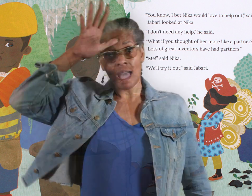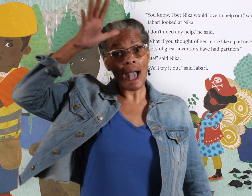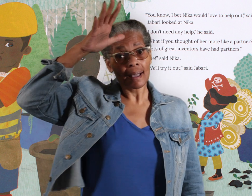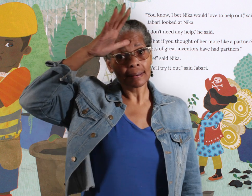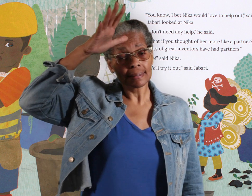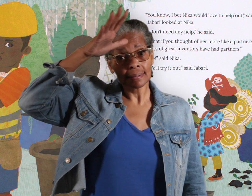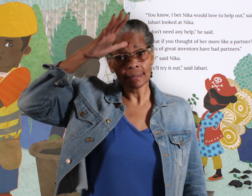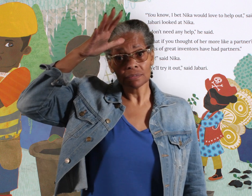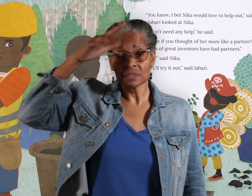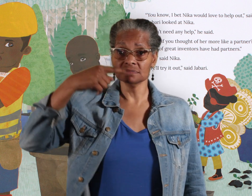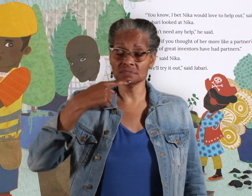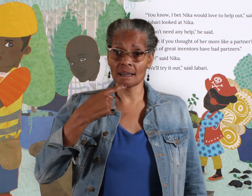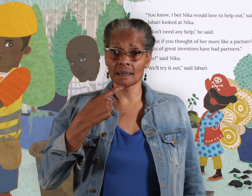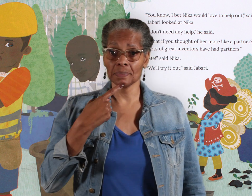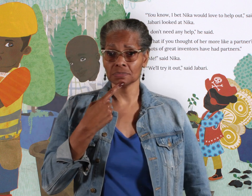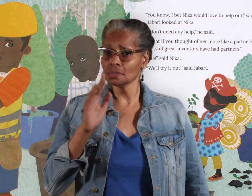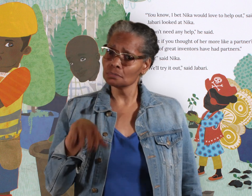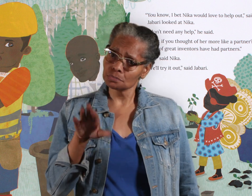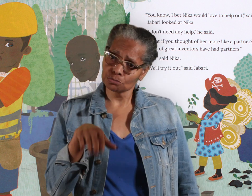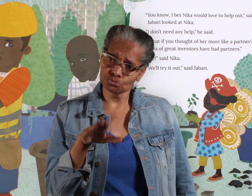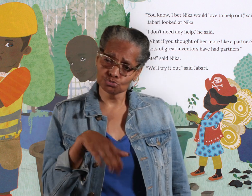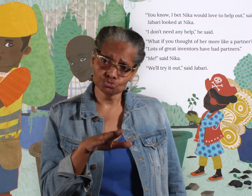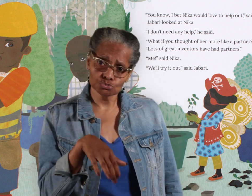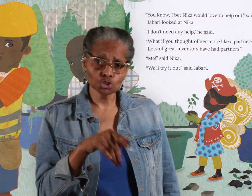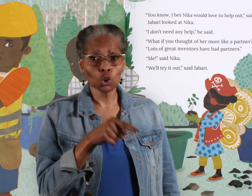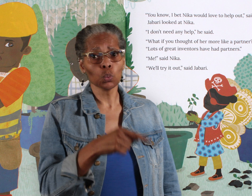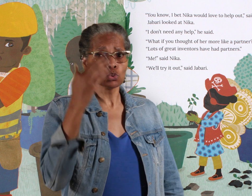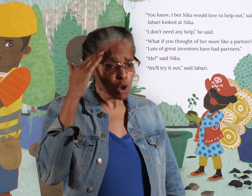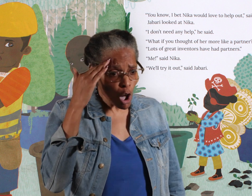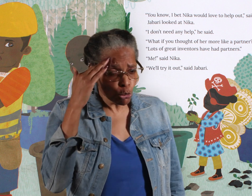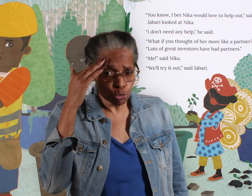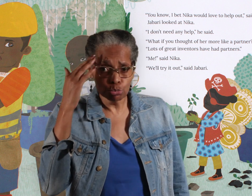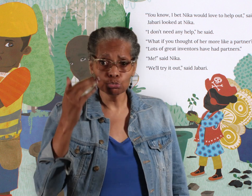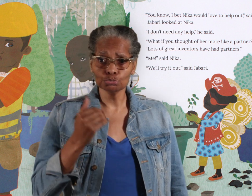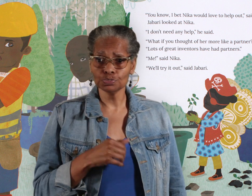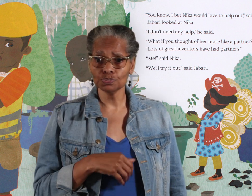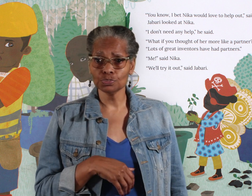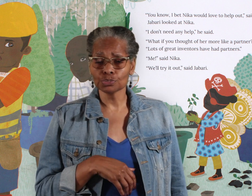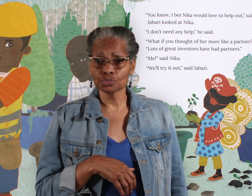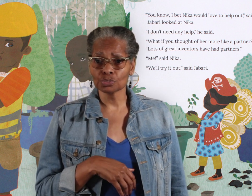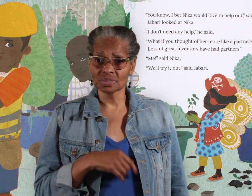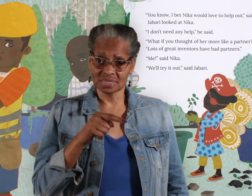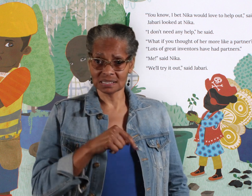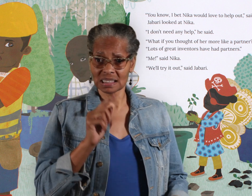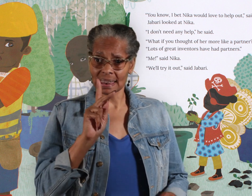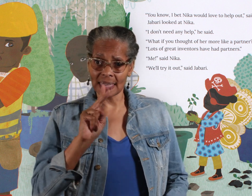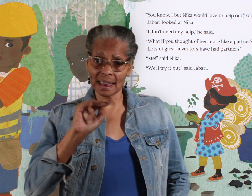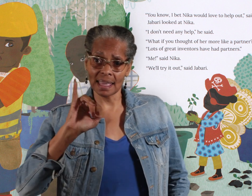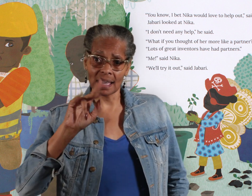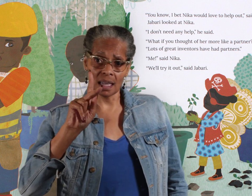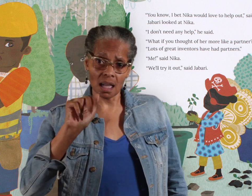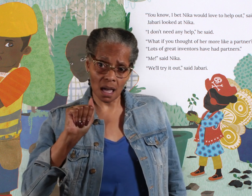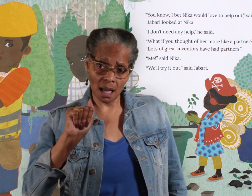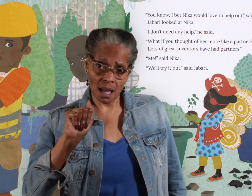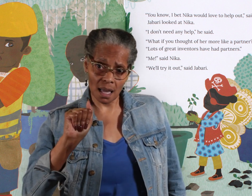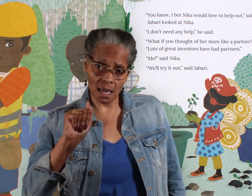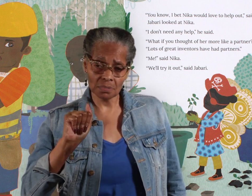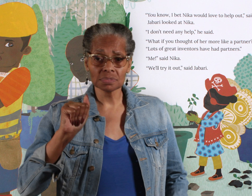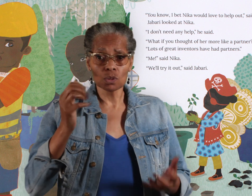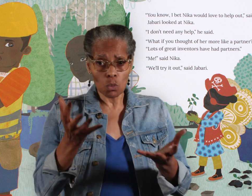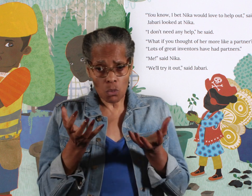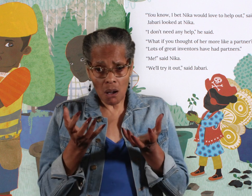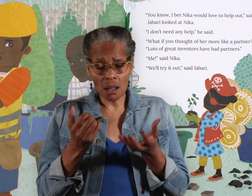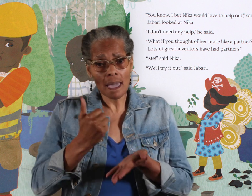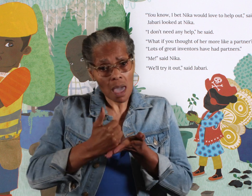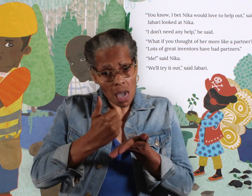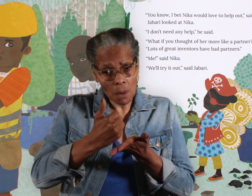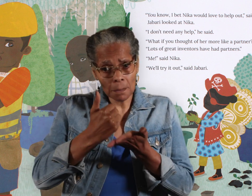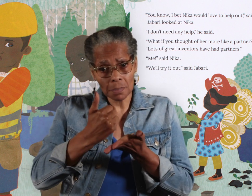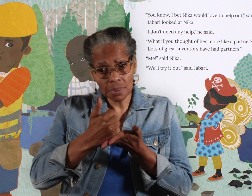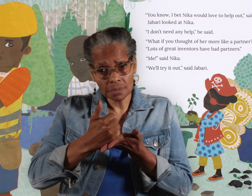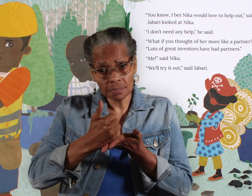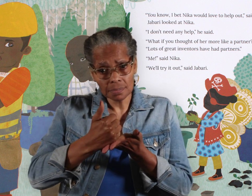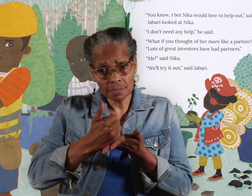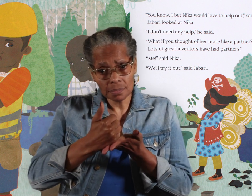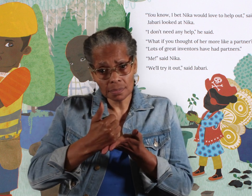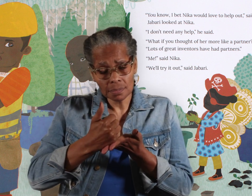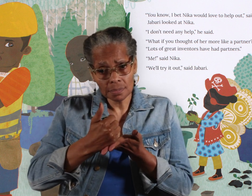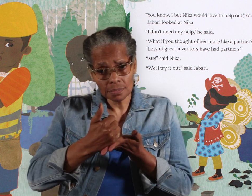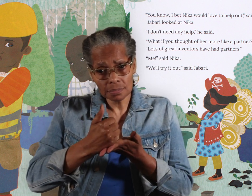"You know, I bet Nika would love to help out," said his dad.